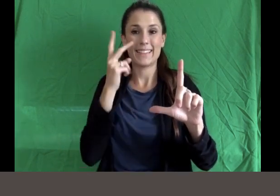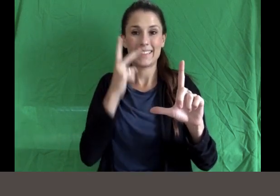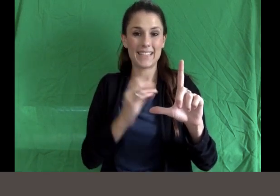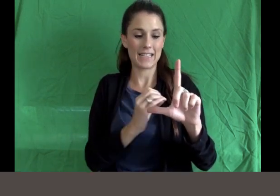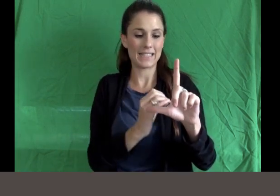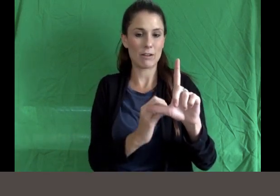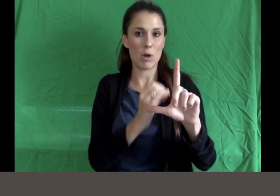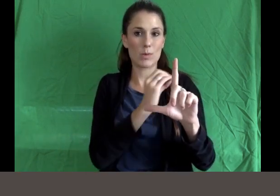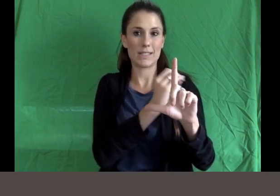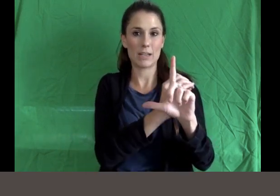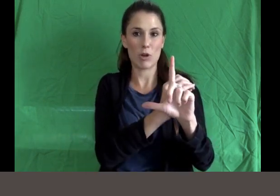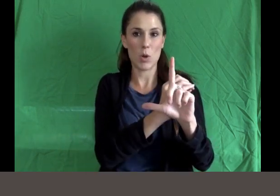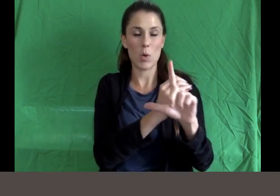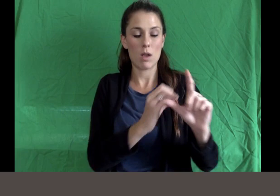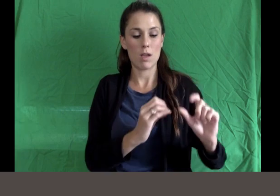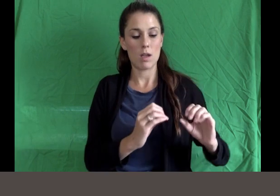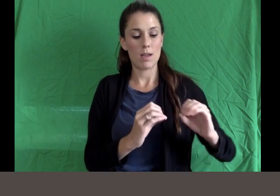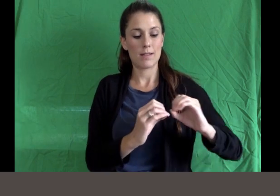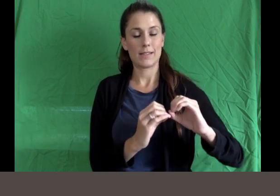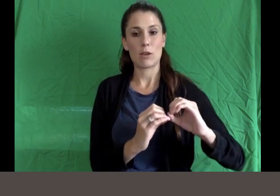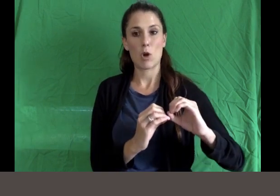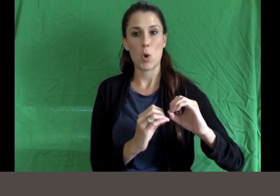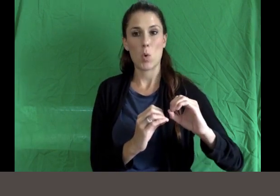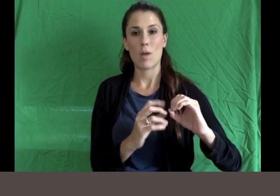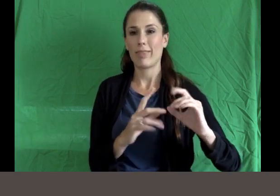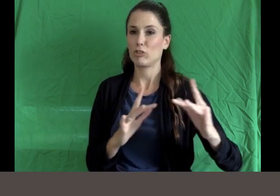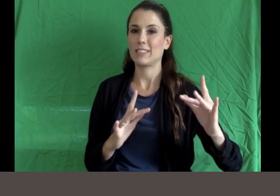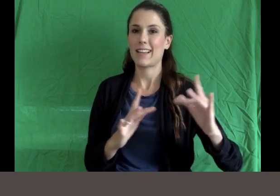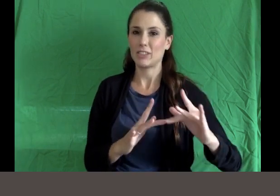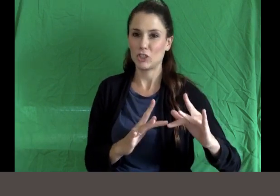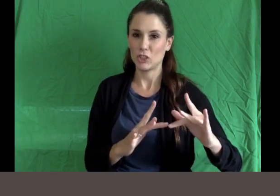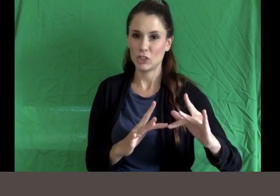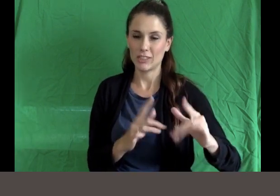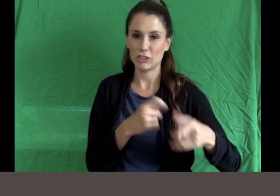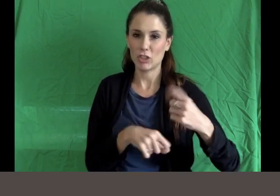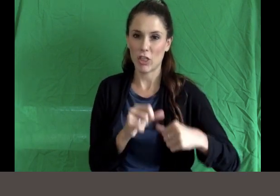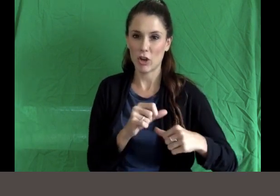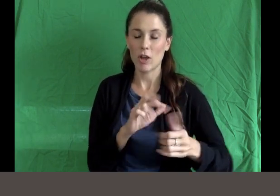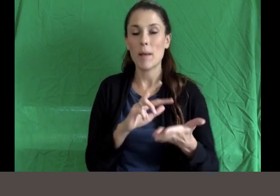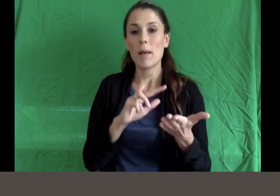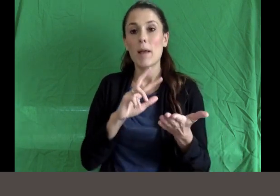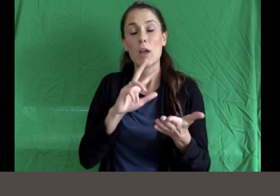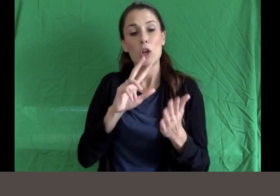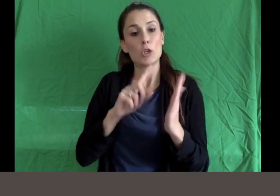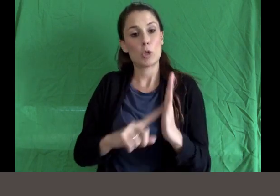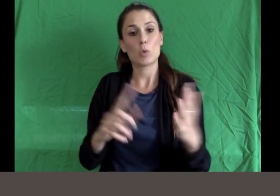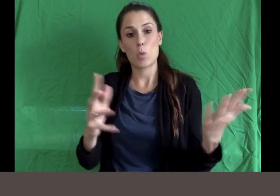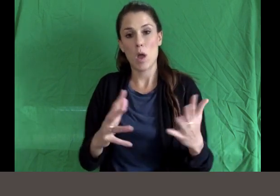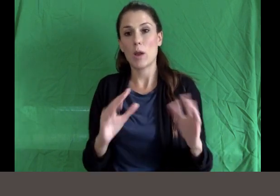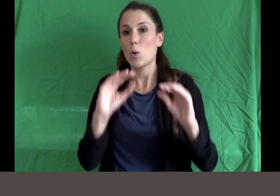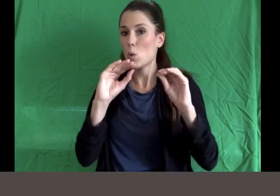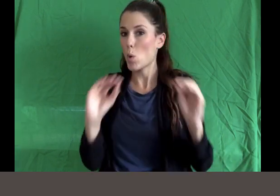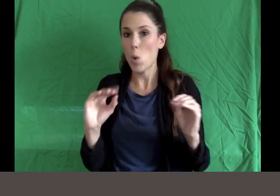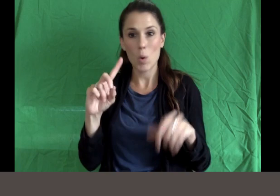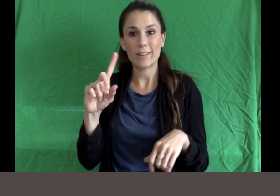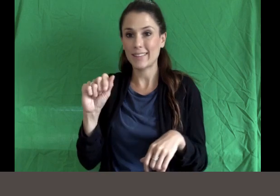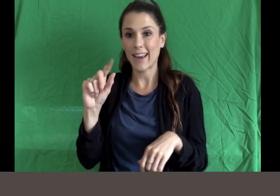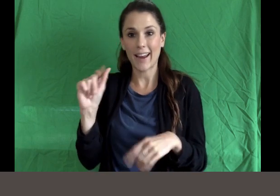actually touching and what this tends to indicate is that no data exists to the left or below